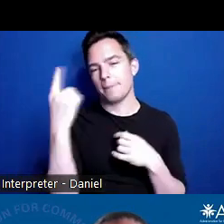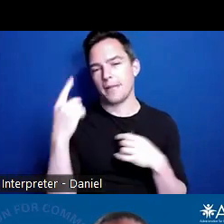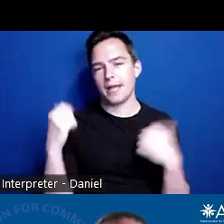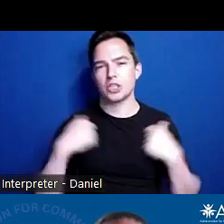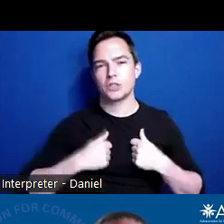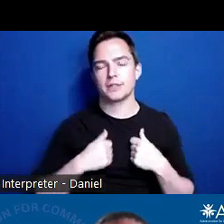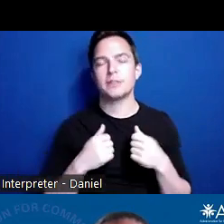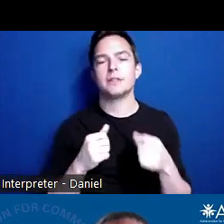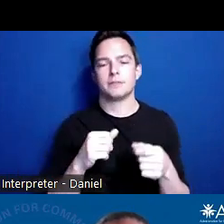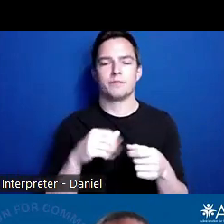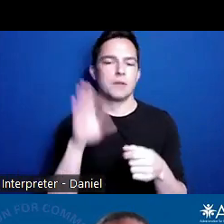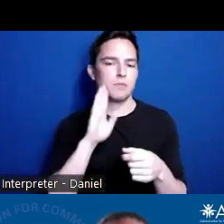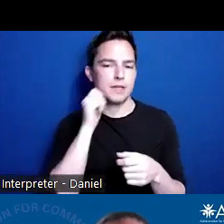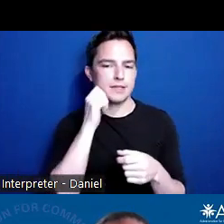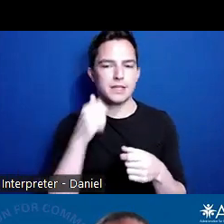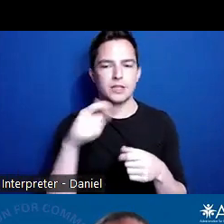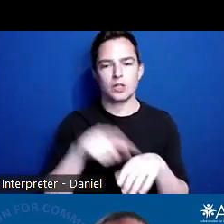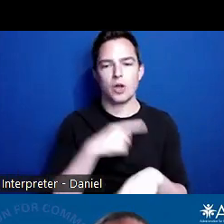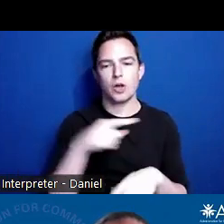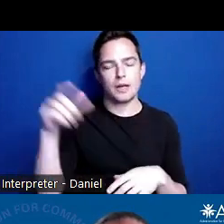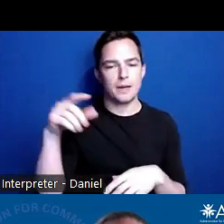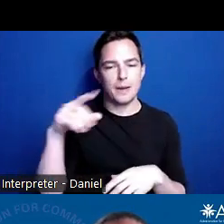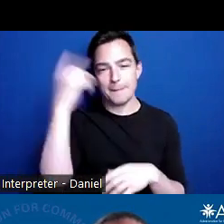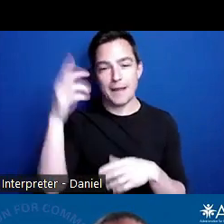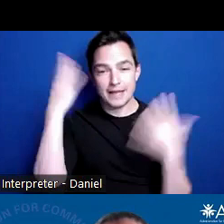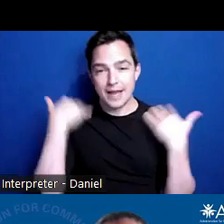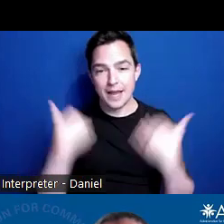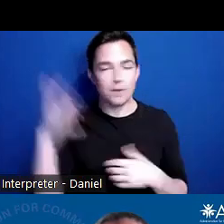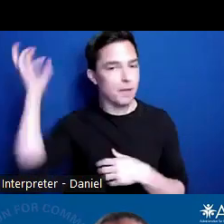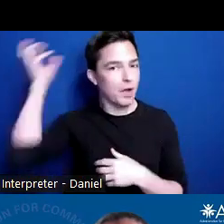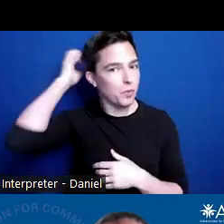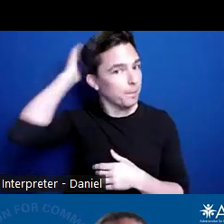and I have brown skin and long black hair that is up in a ponytail. And not seen on screen,